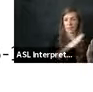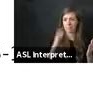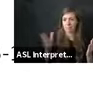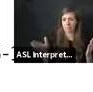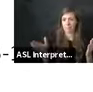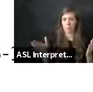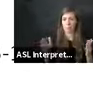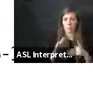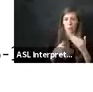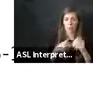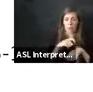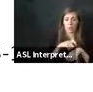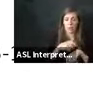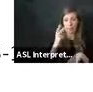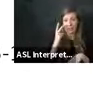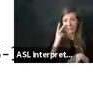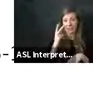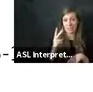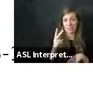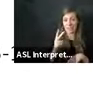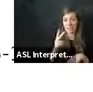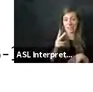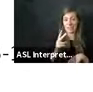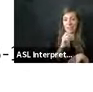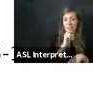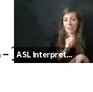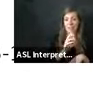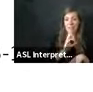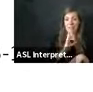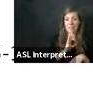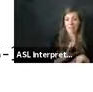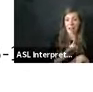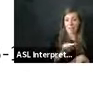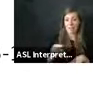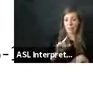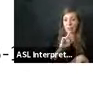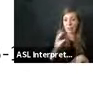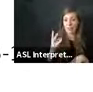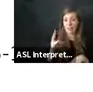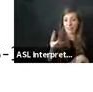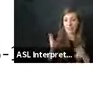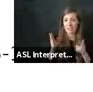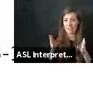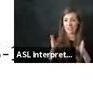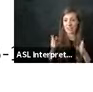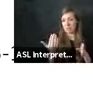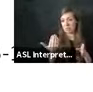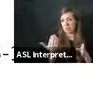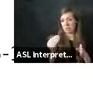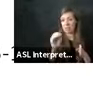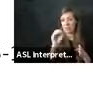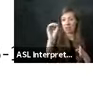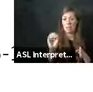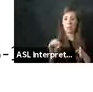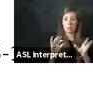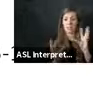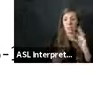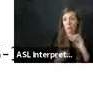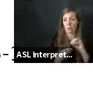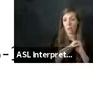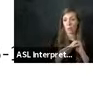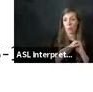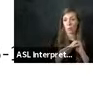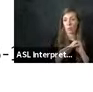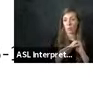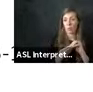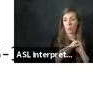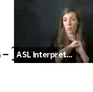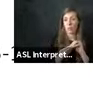we can see that five to 17 year olds has accounted for 15% of the over 40,000